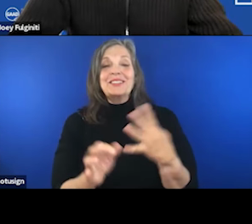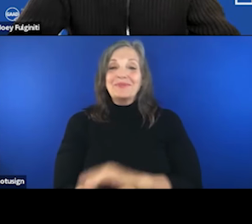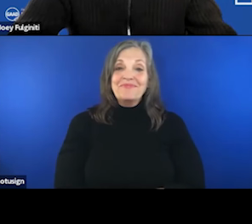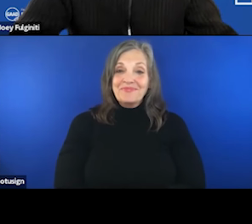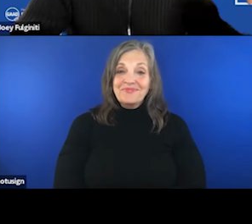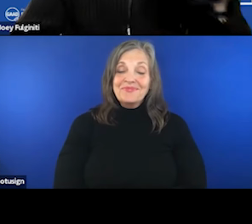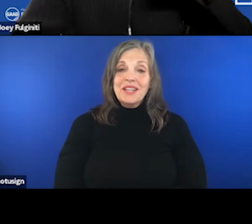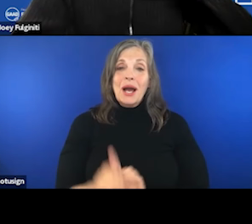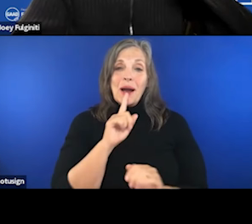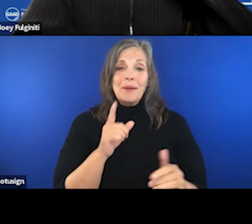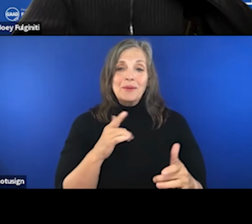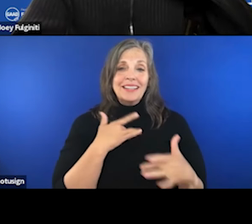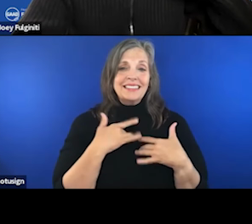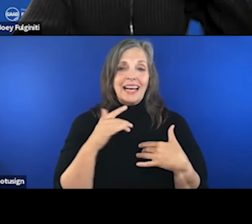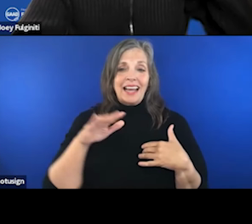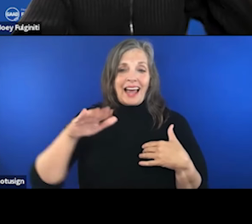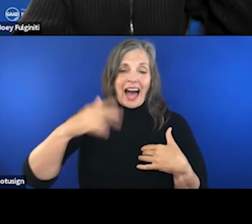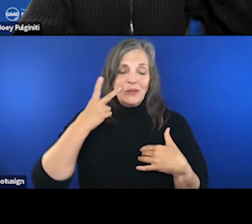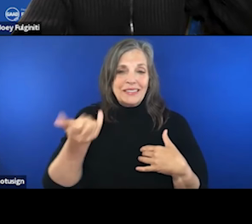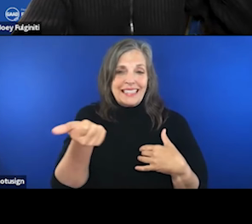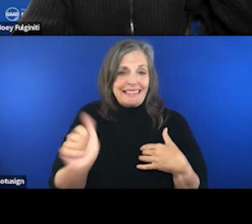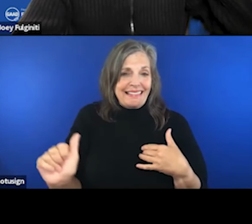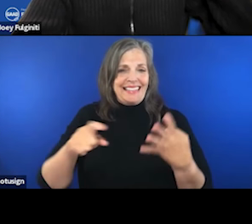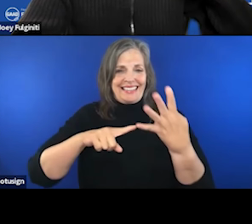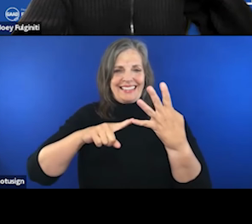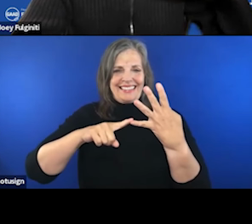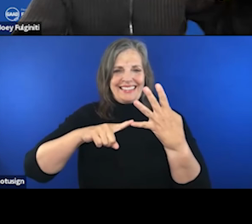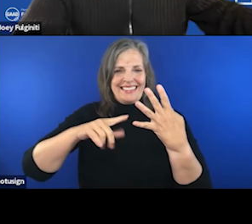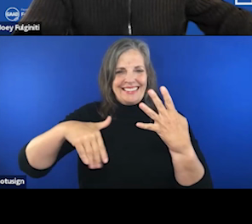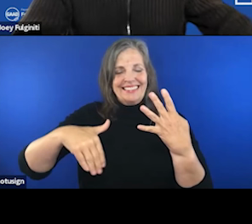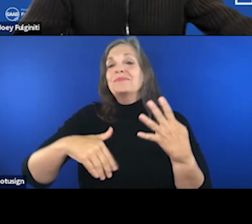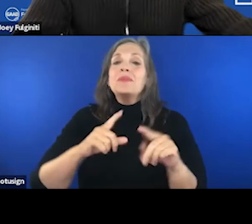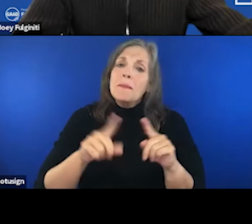not see any responses for that last one but I'm seeing the majority of us